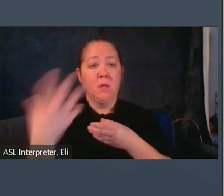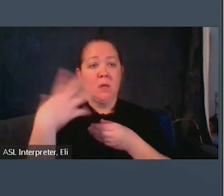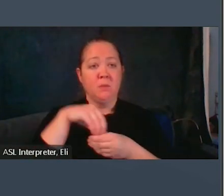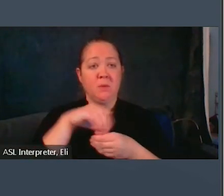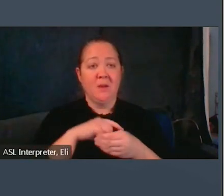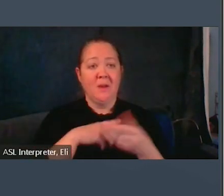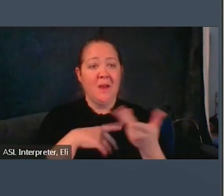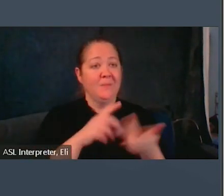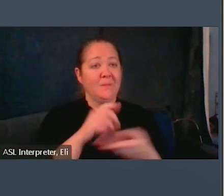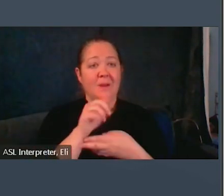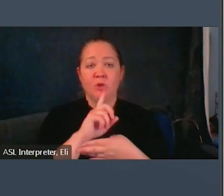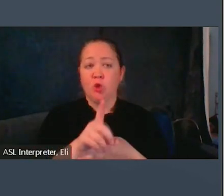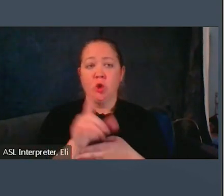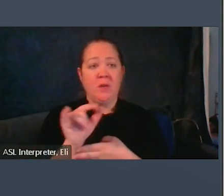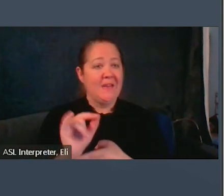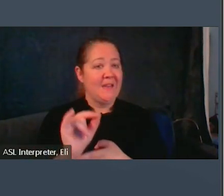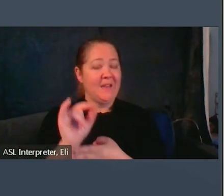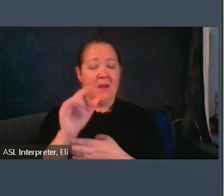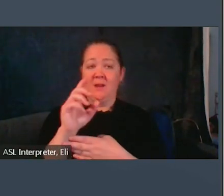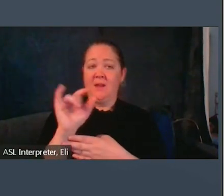from scratch. I can't answer that.